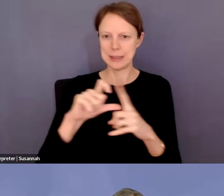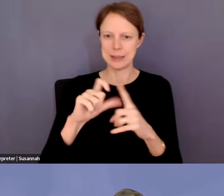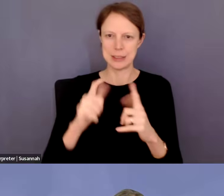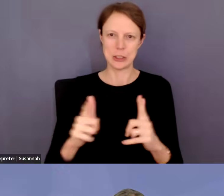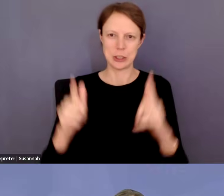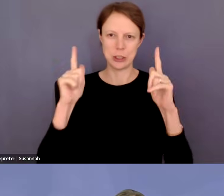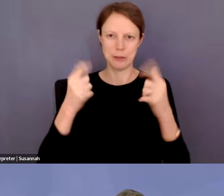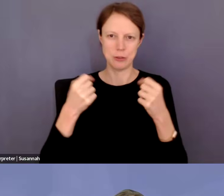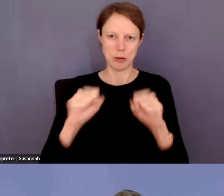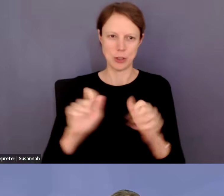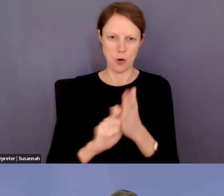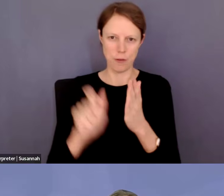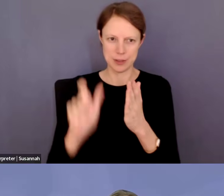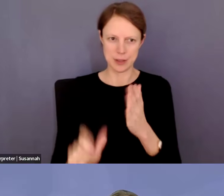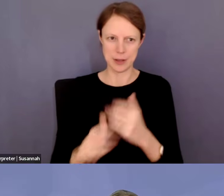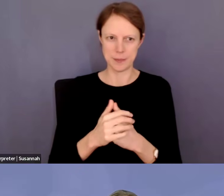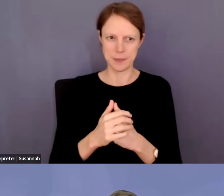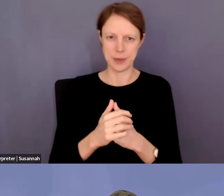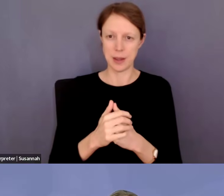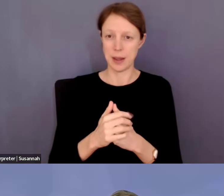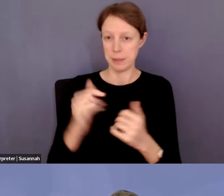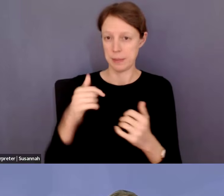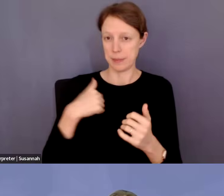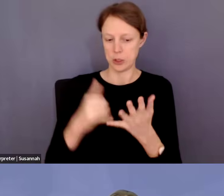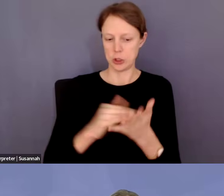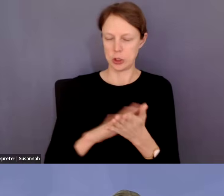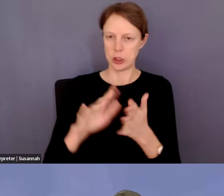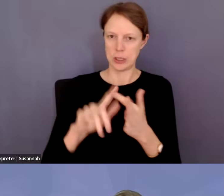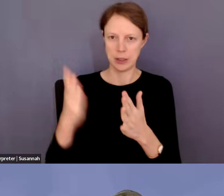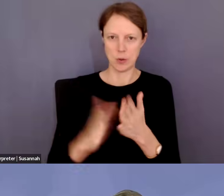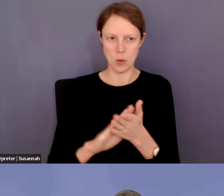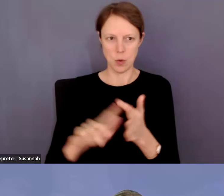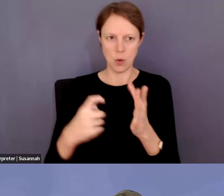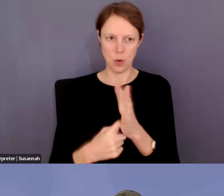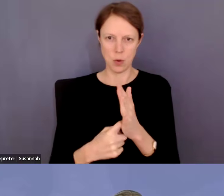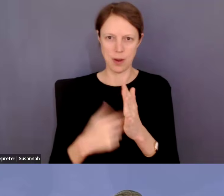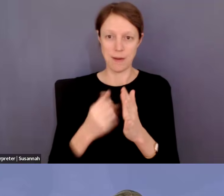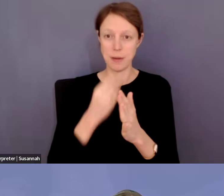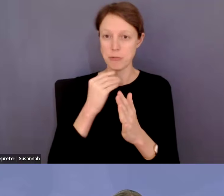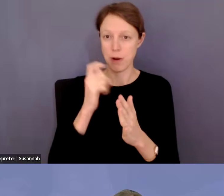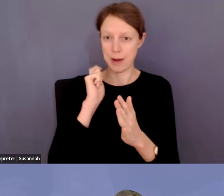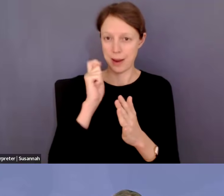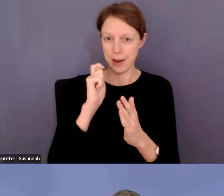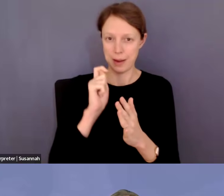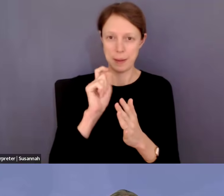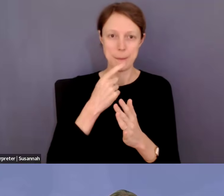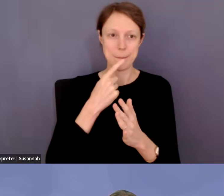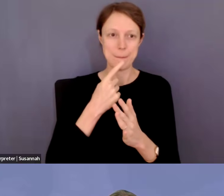wearing a black blouse. I have shoulder length brown hair and I am wearing pink glasses. It's